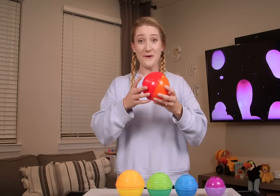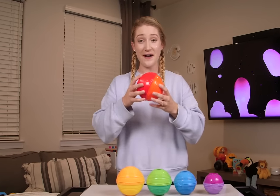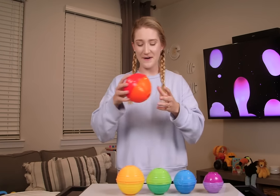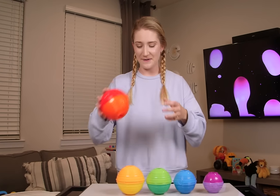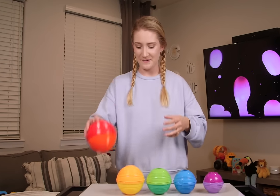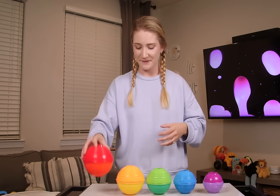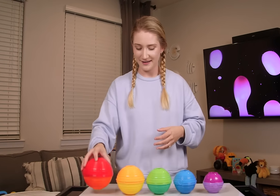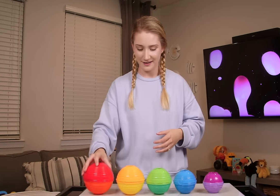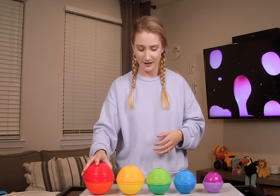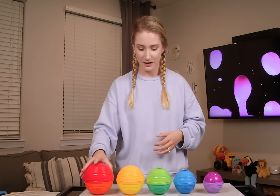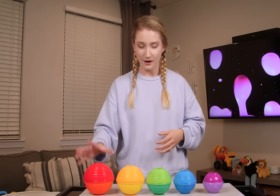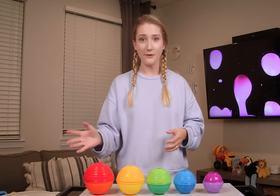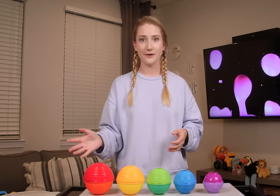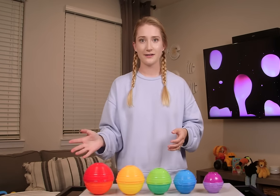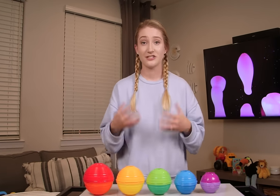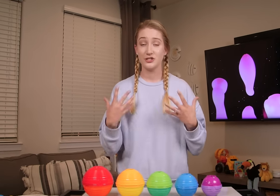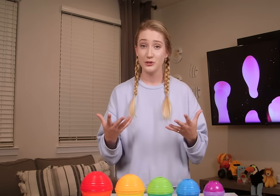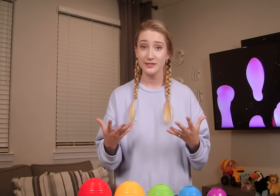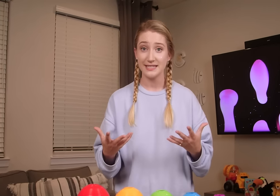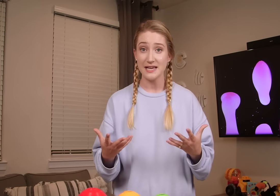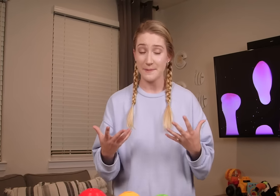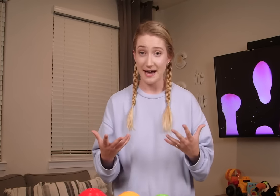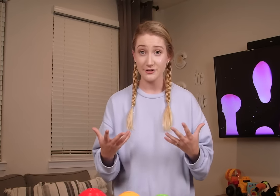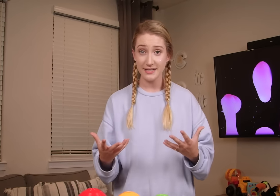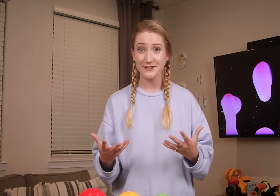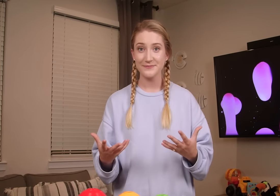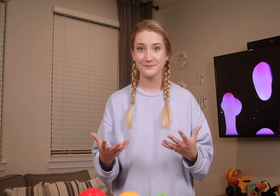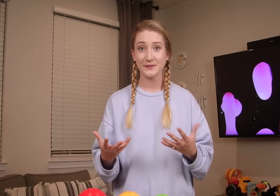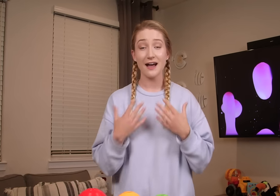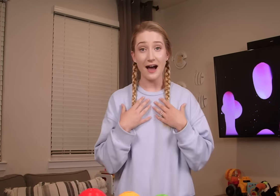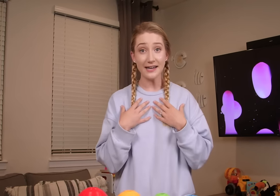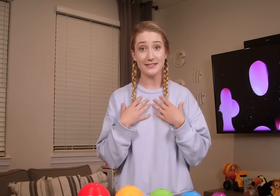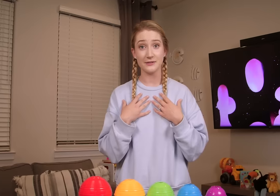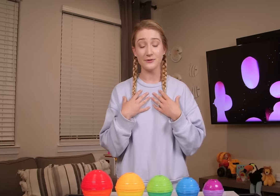Whoa. Oh, do you see a pattern here? I do!